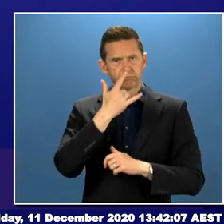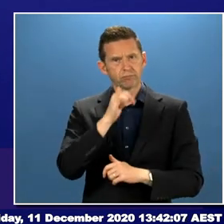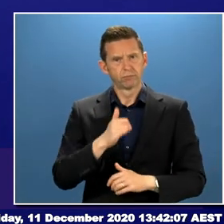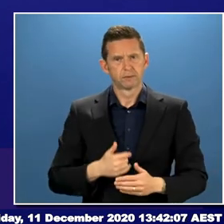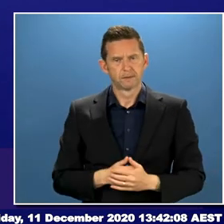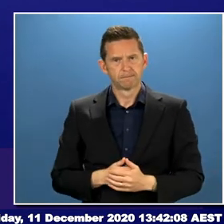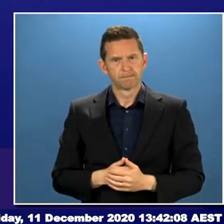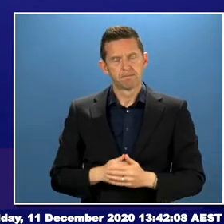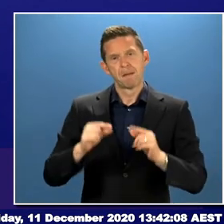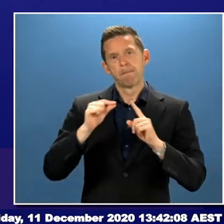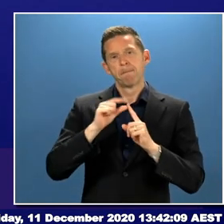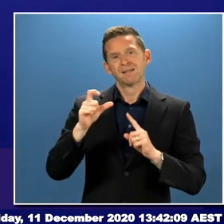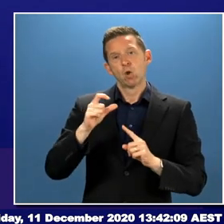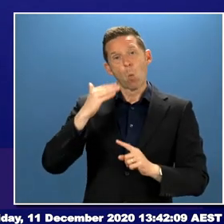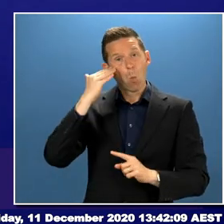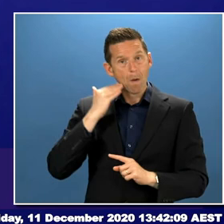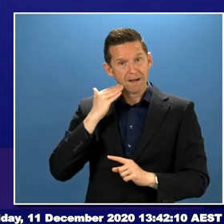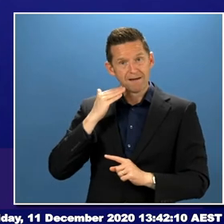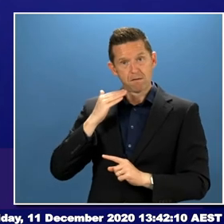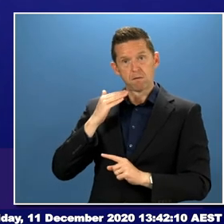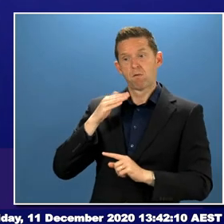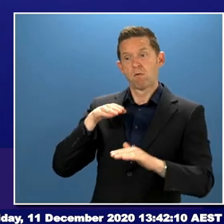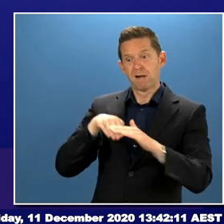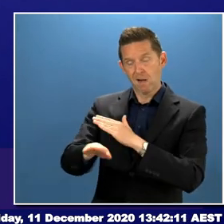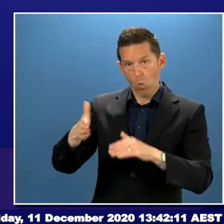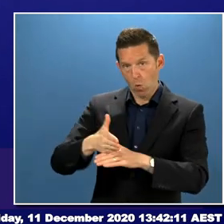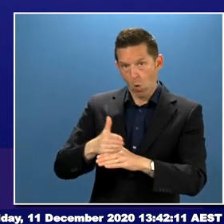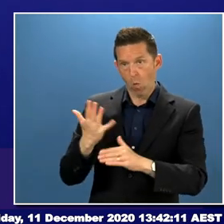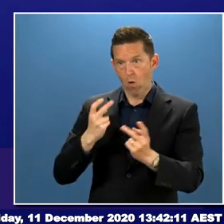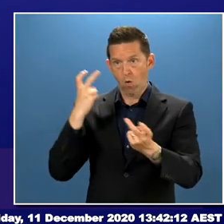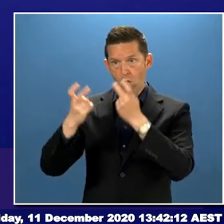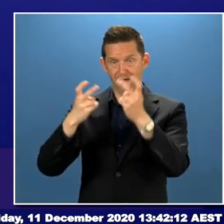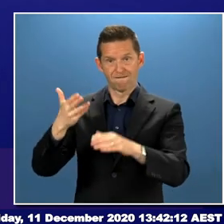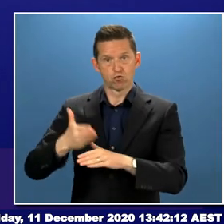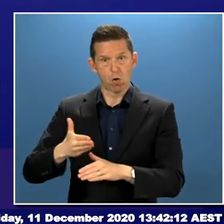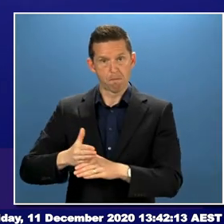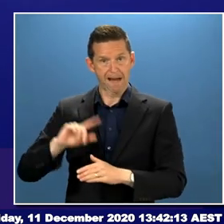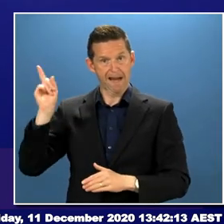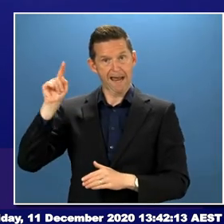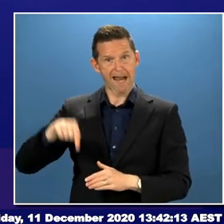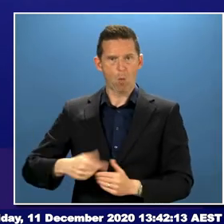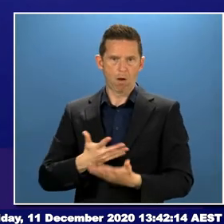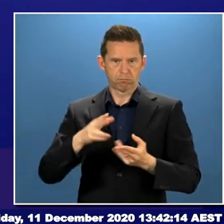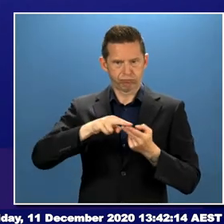The proportion of women in the workforce or actively seeking employment has increased very substantially.